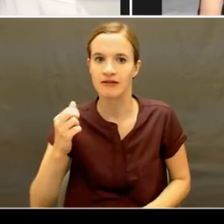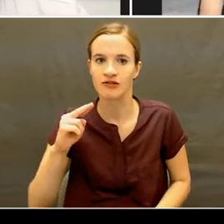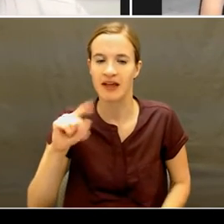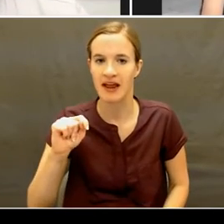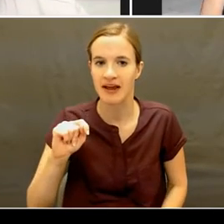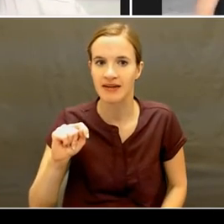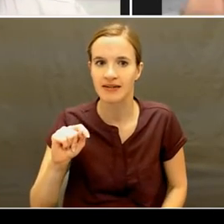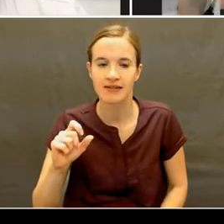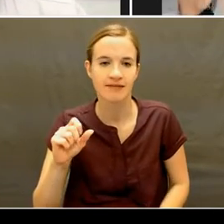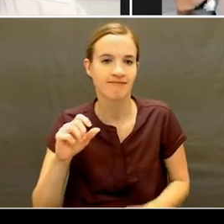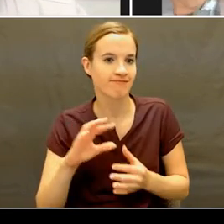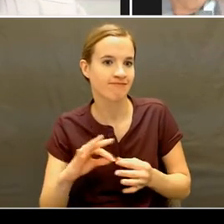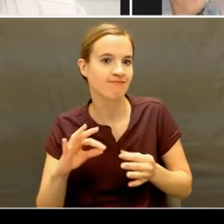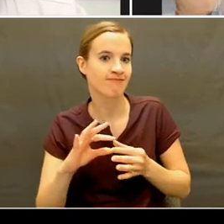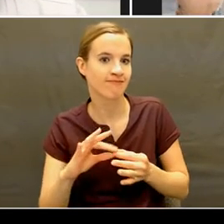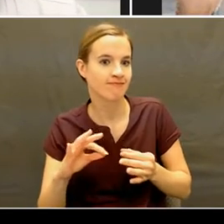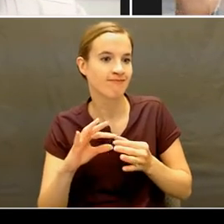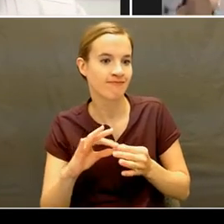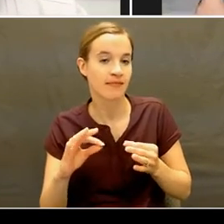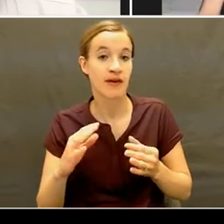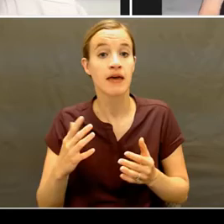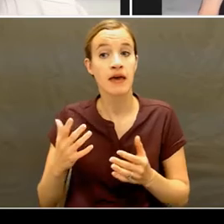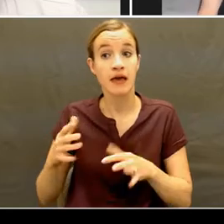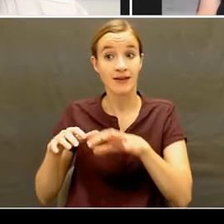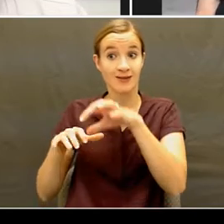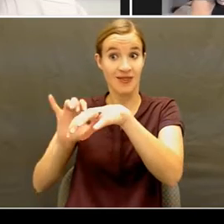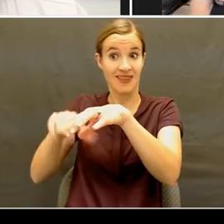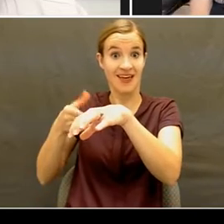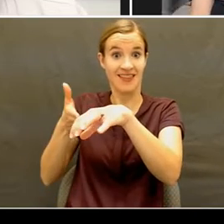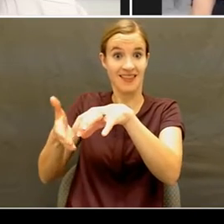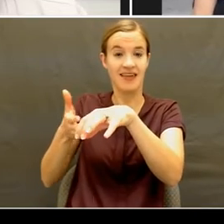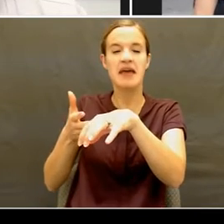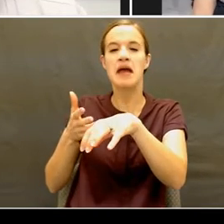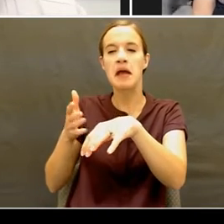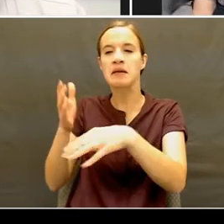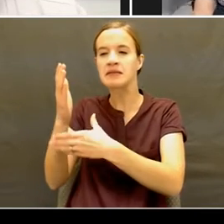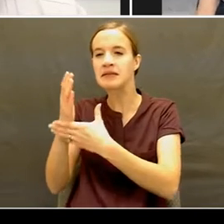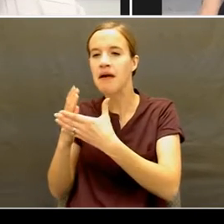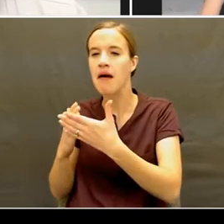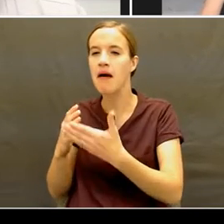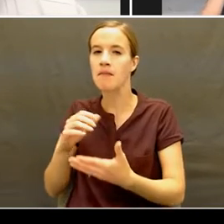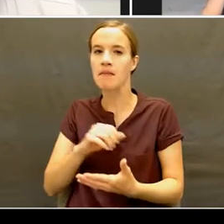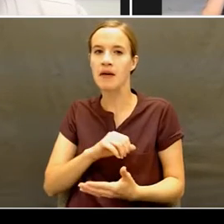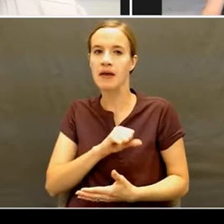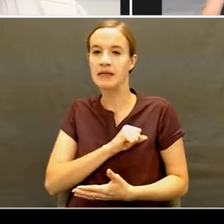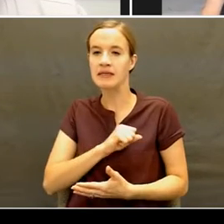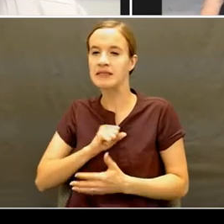would make a little speech with a little bit and then they, they speak real slowly and say, "Okay,